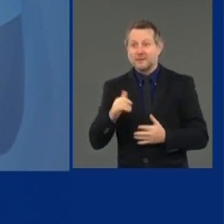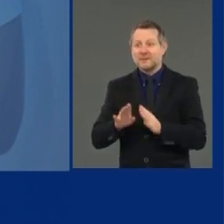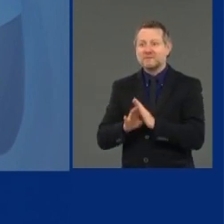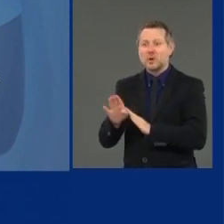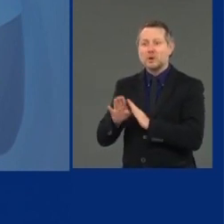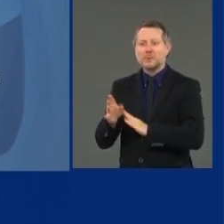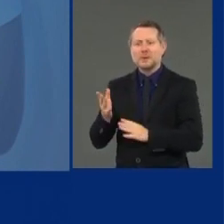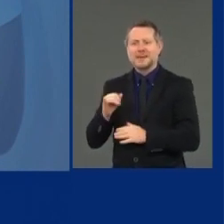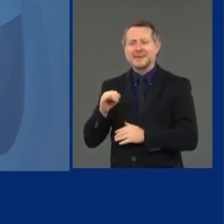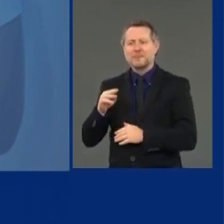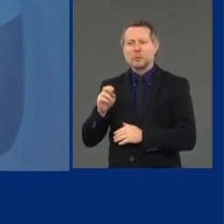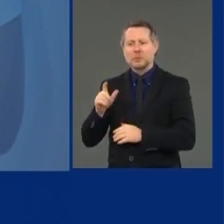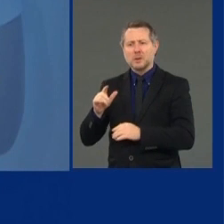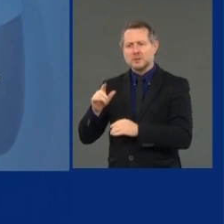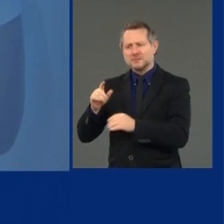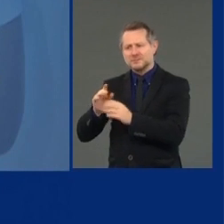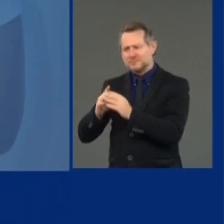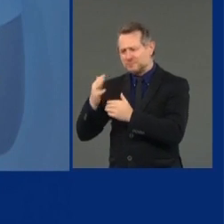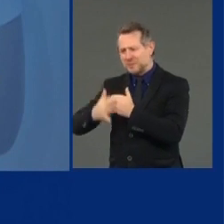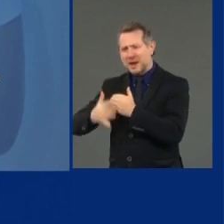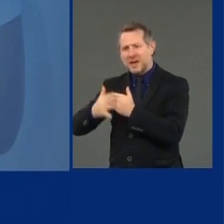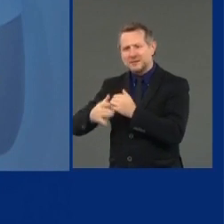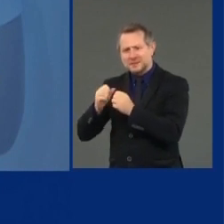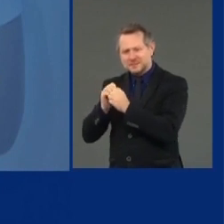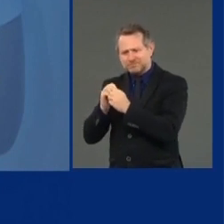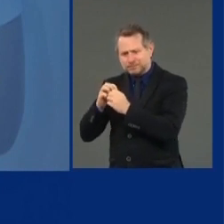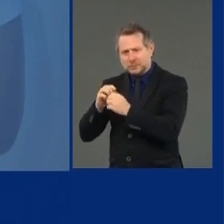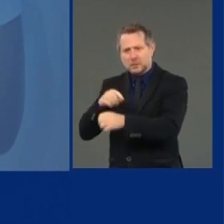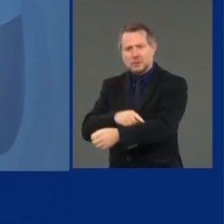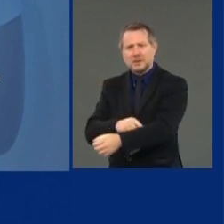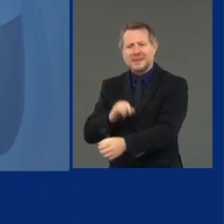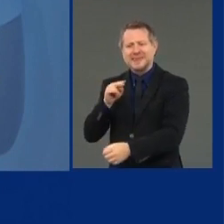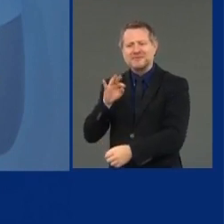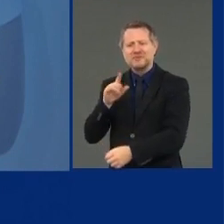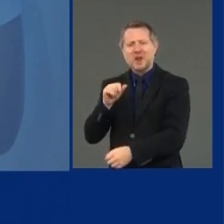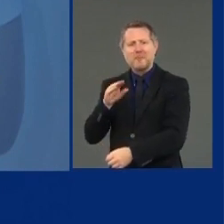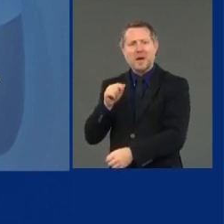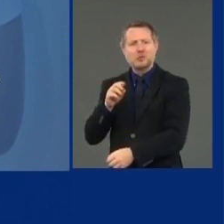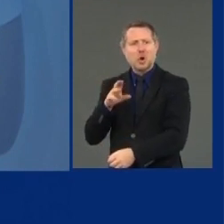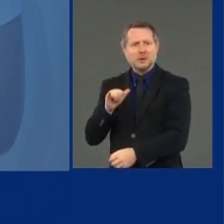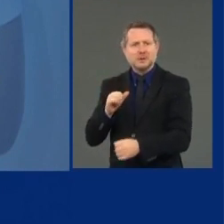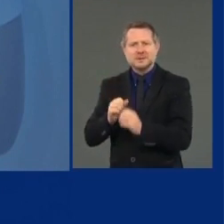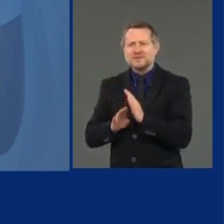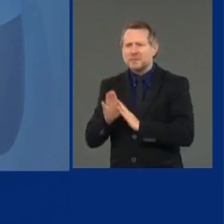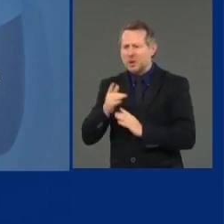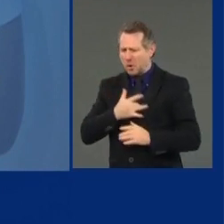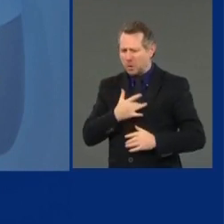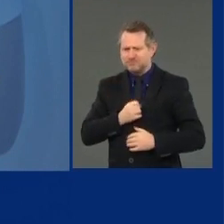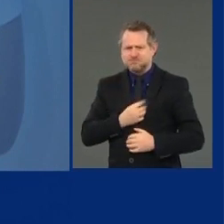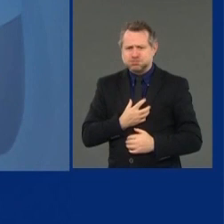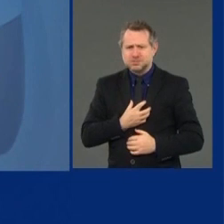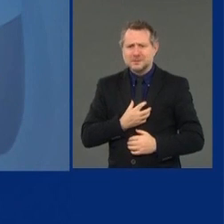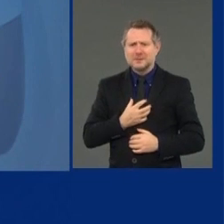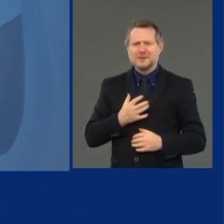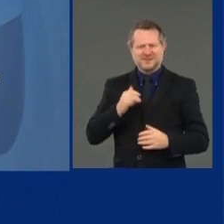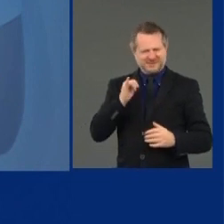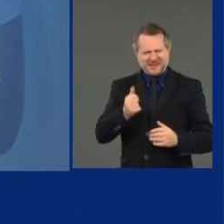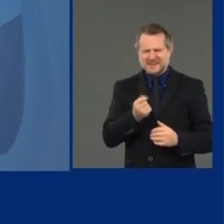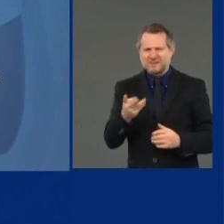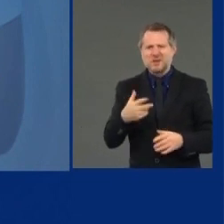ANTIBODIES ARE DEVELOPING THESE INFLAMMATORY SYSTEM SYMPTOMS, INFLAMMATION OF THE BLOOD VESSEL, INFLAMMATION OF THE